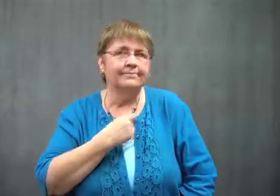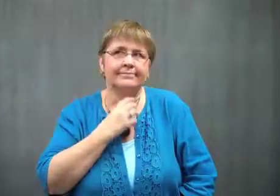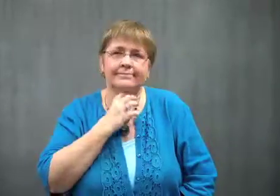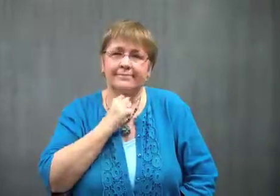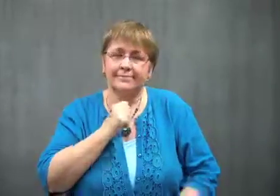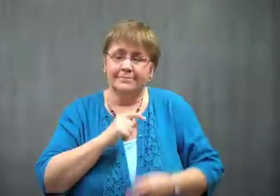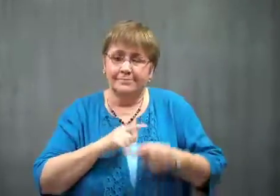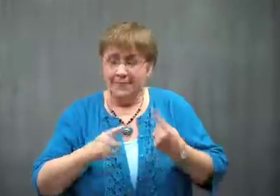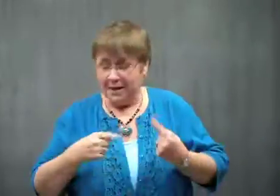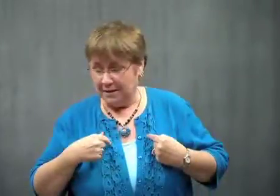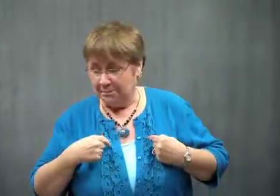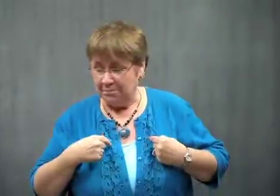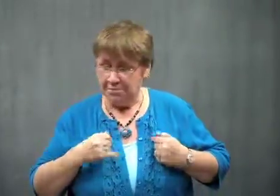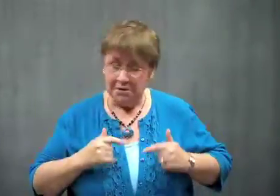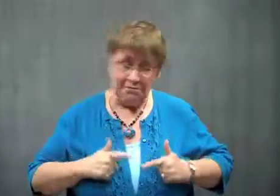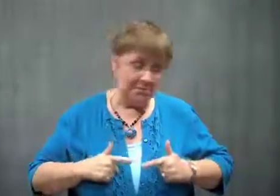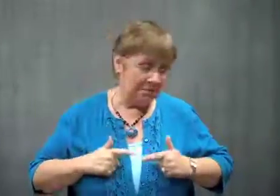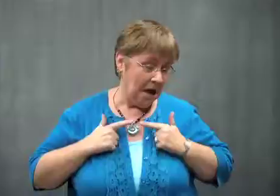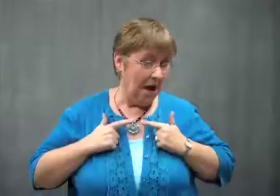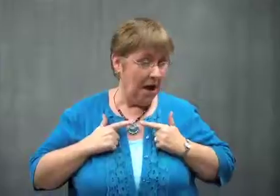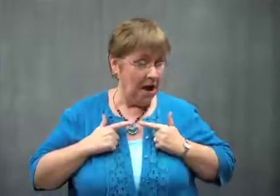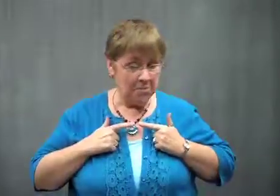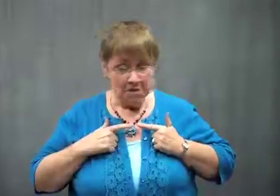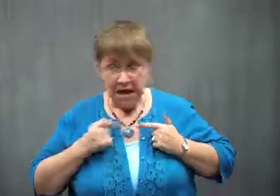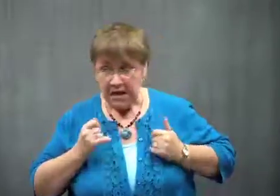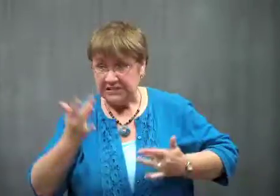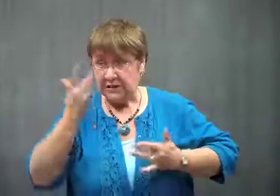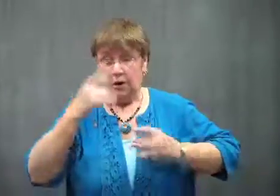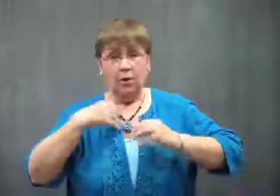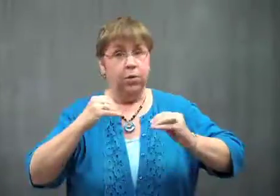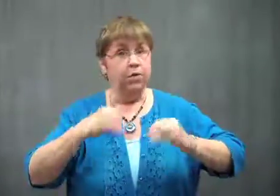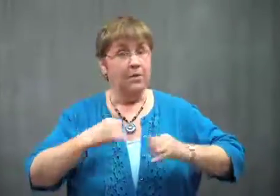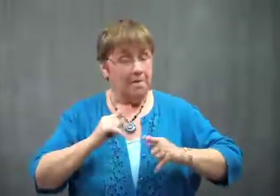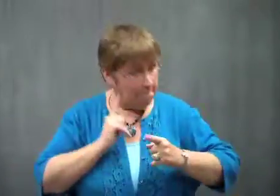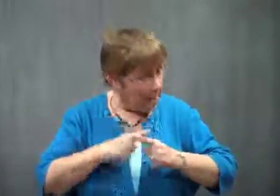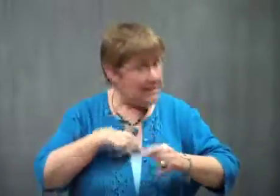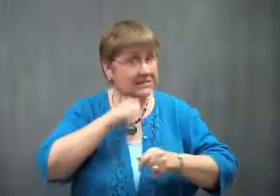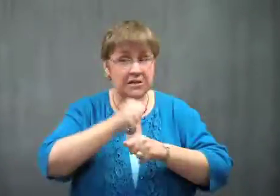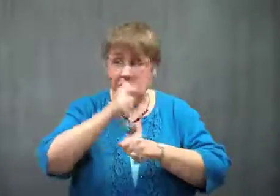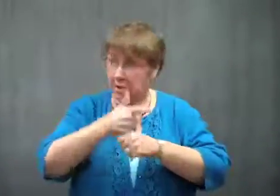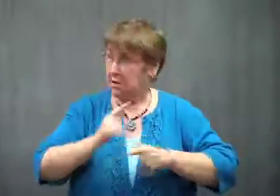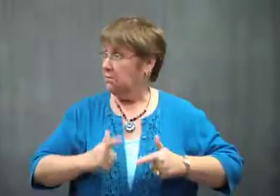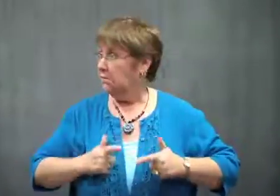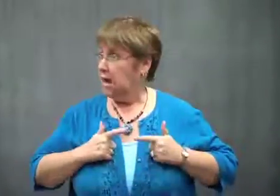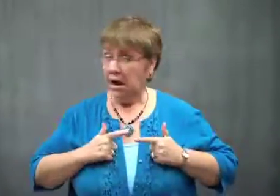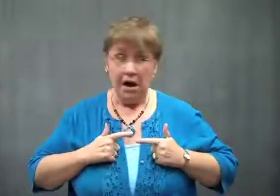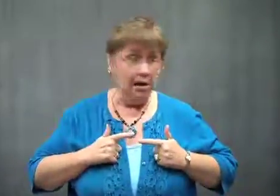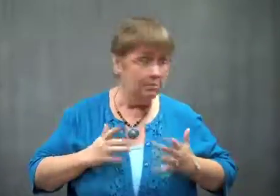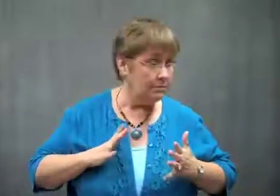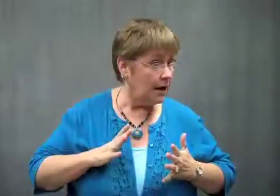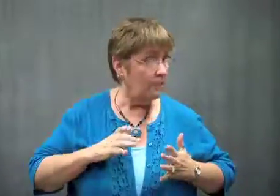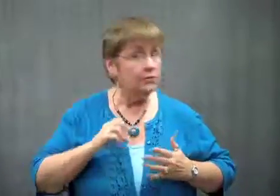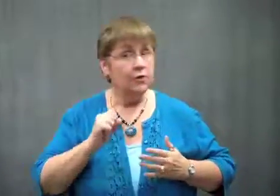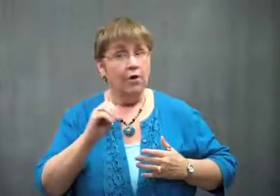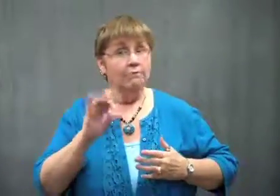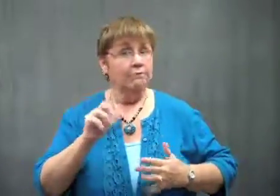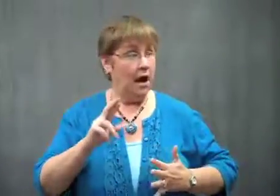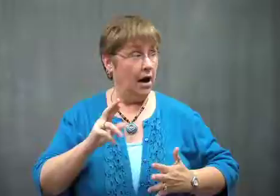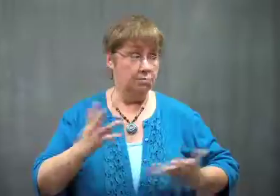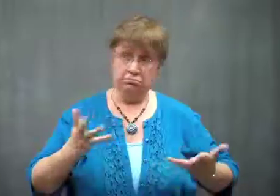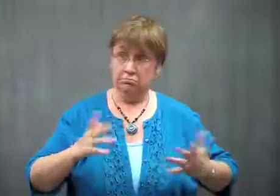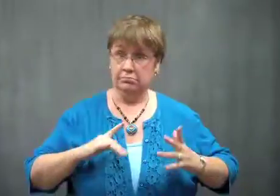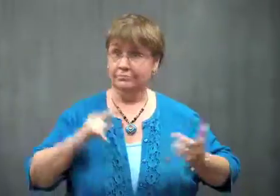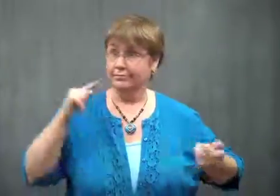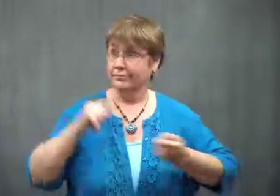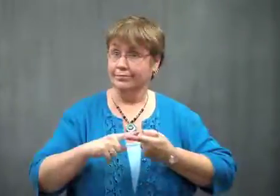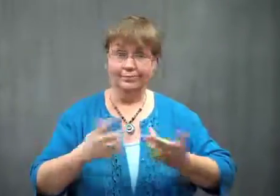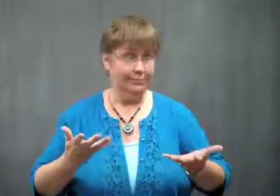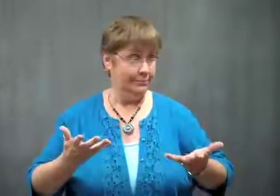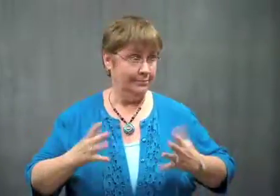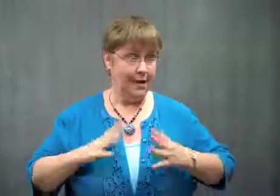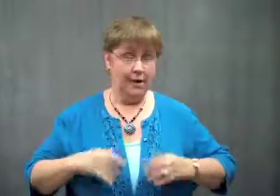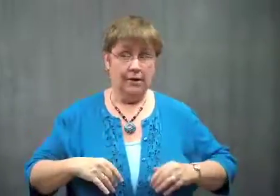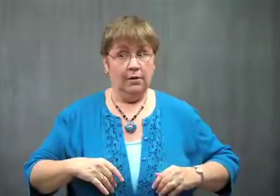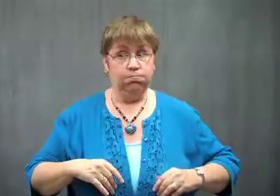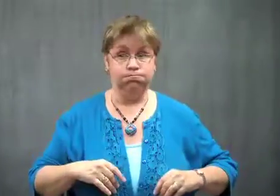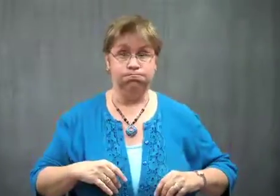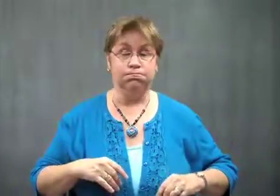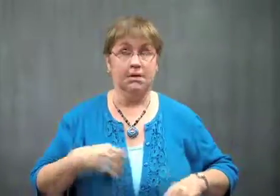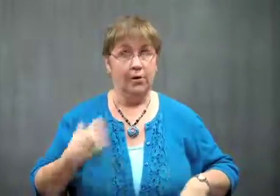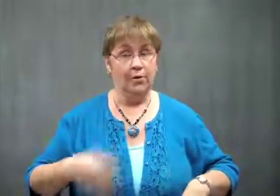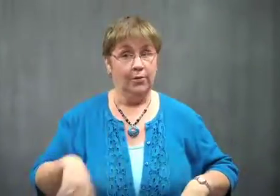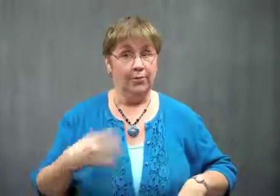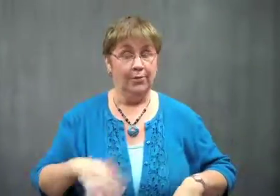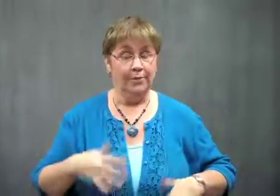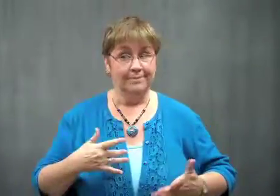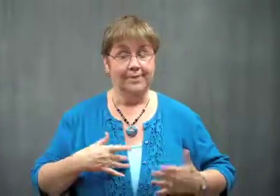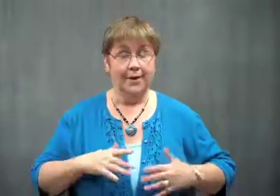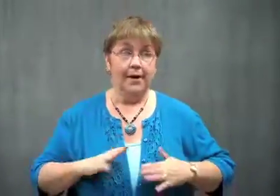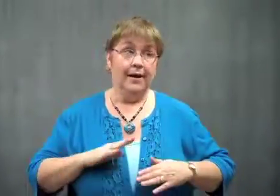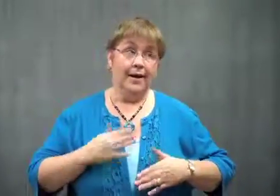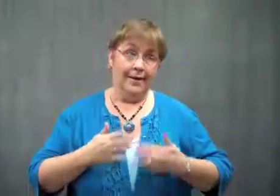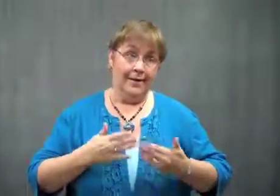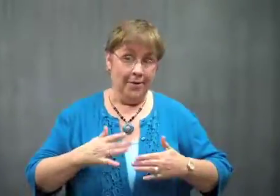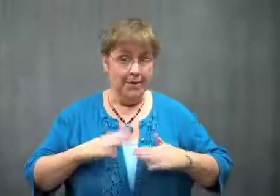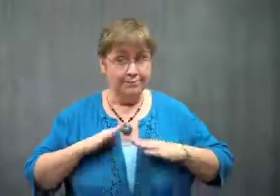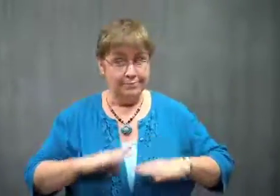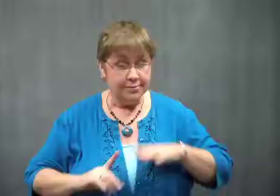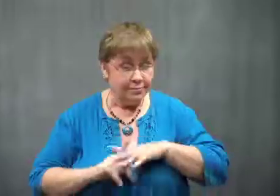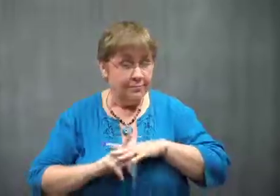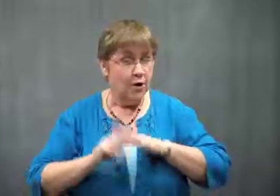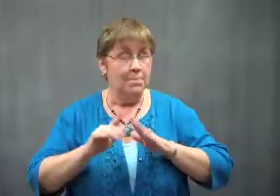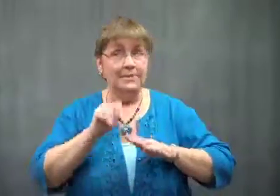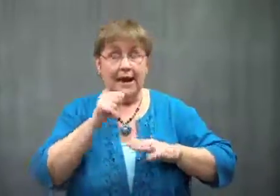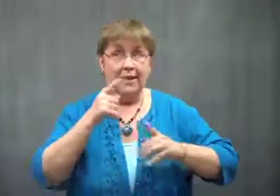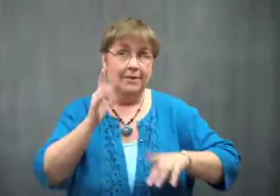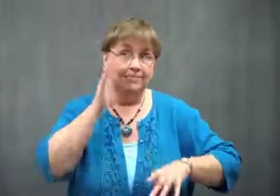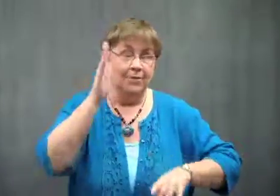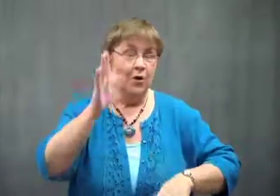But I survived, and never got sick. My brothers and sisters are alive and fine so far.